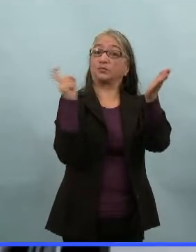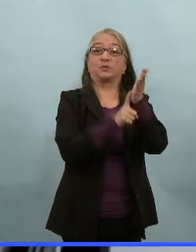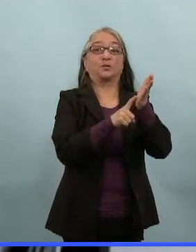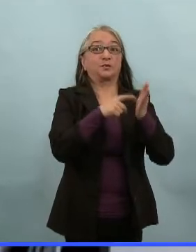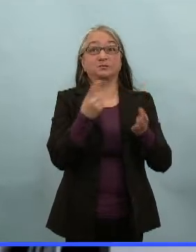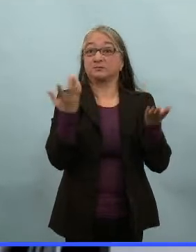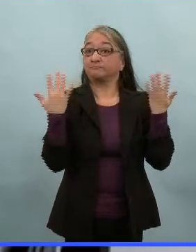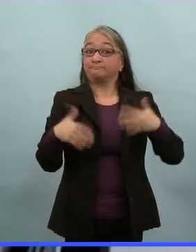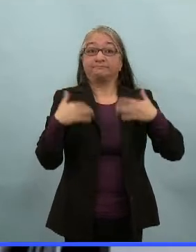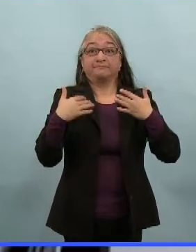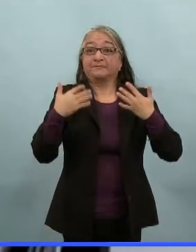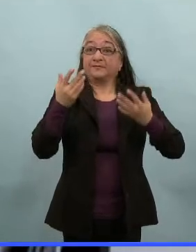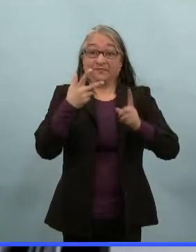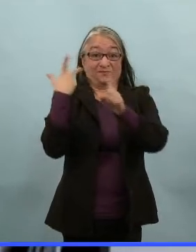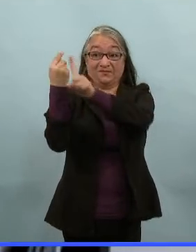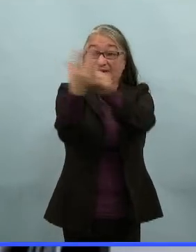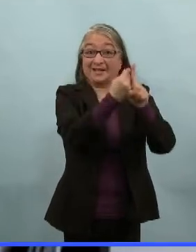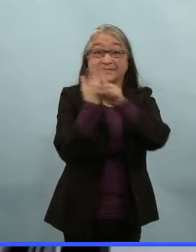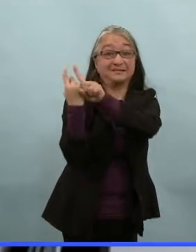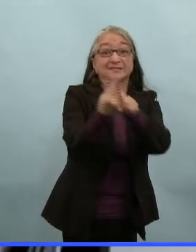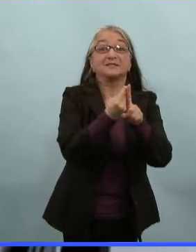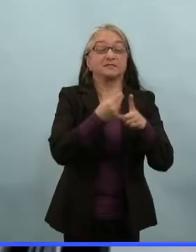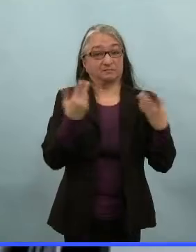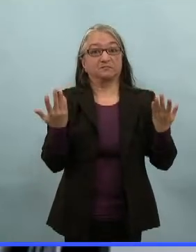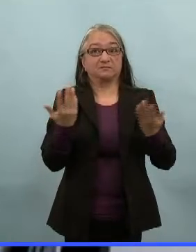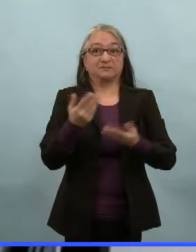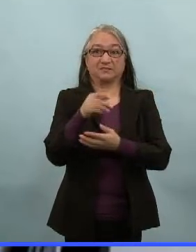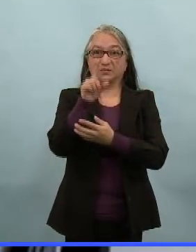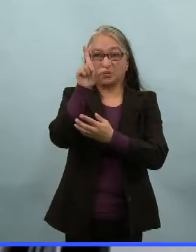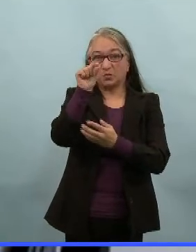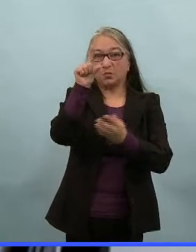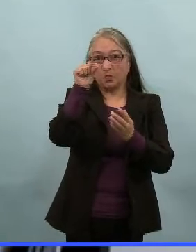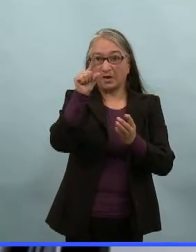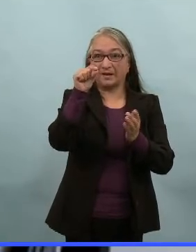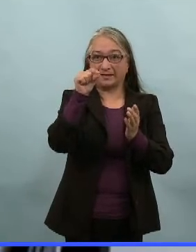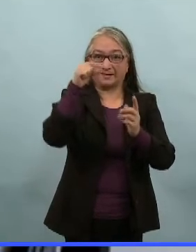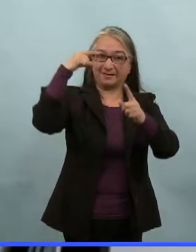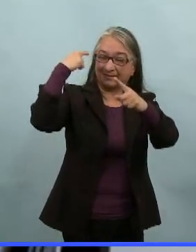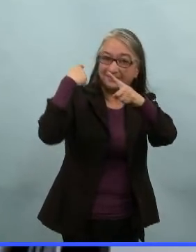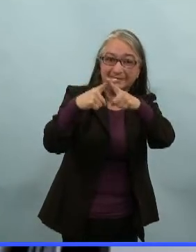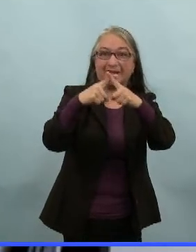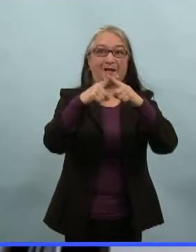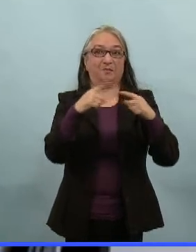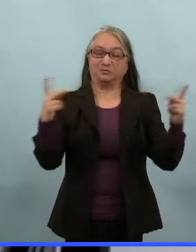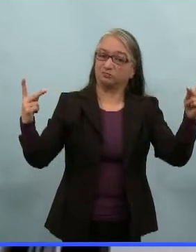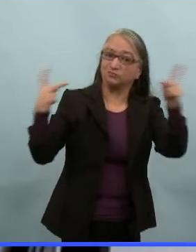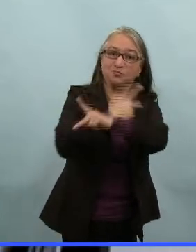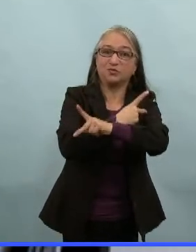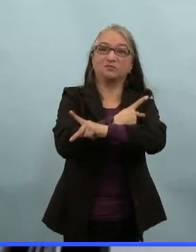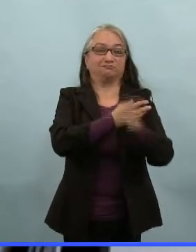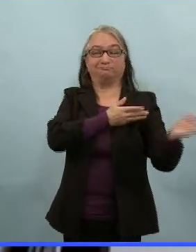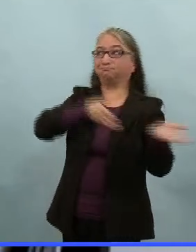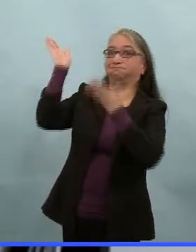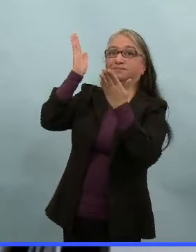remain more than 20 times more likely to end up in the icu compared to someone who is vaccinated